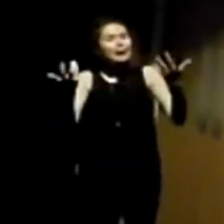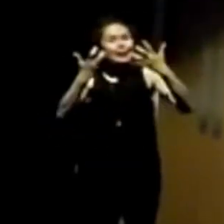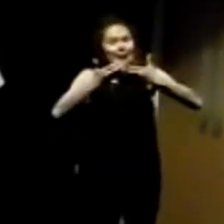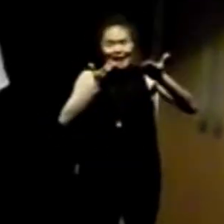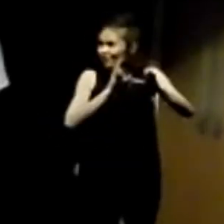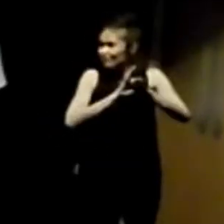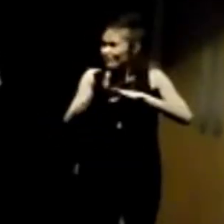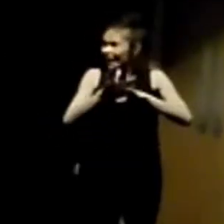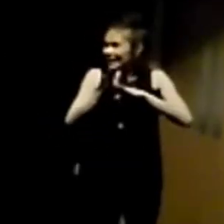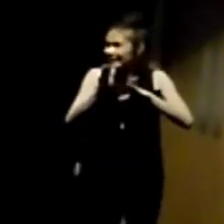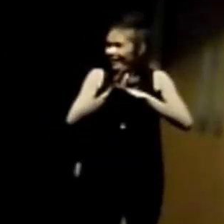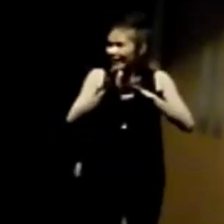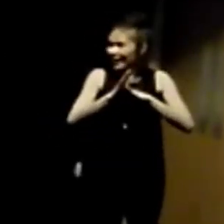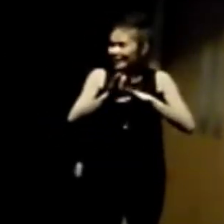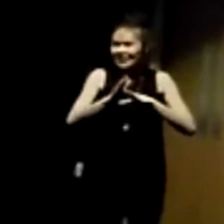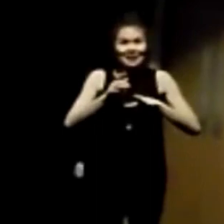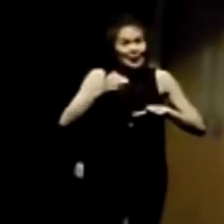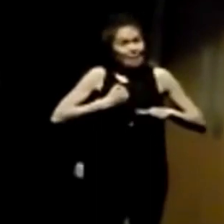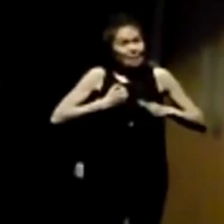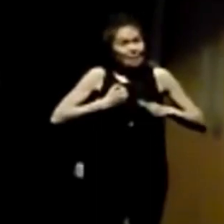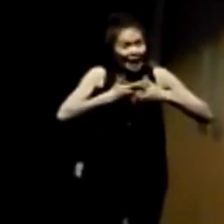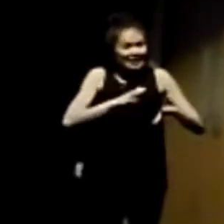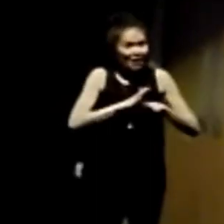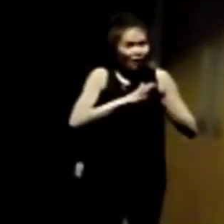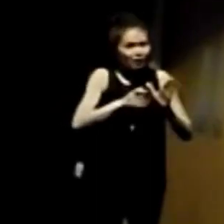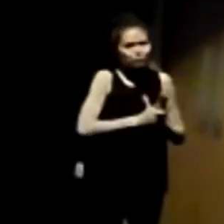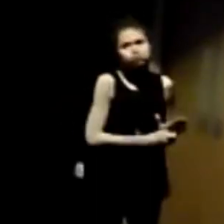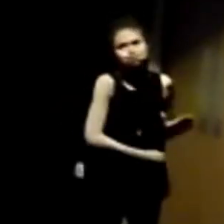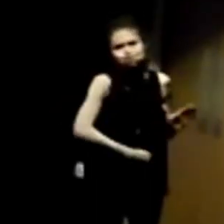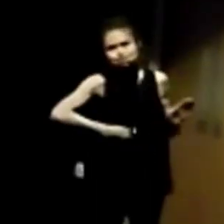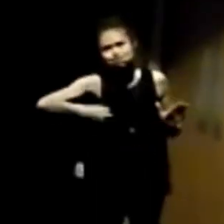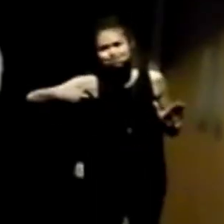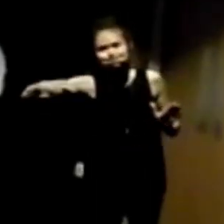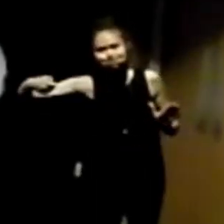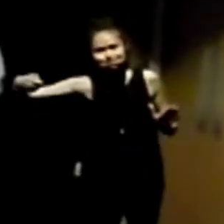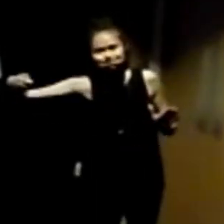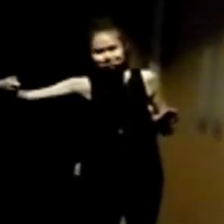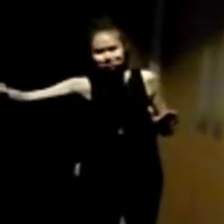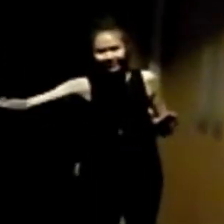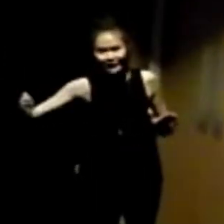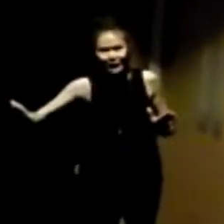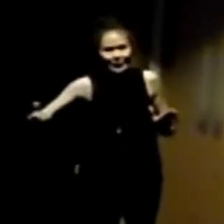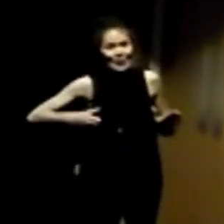well mine went on, for about eight hours so they suggested I cut a few bits out of it.